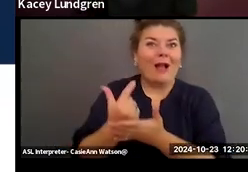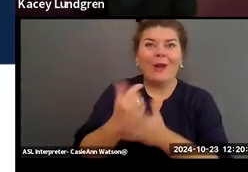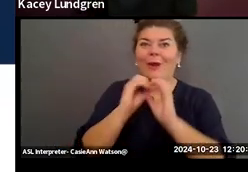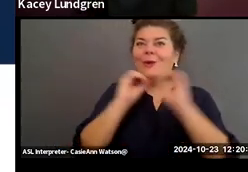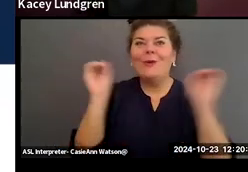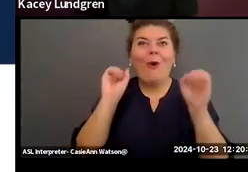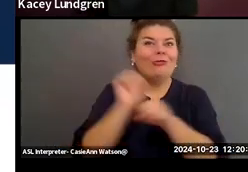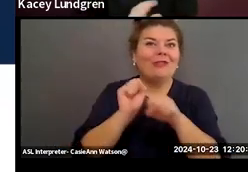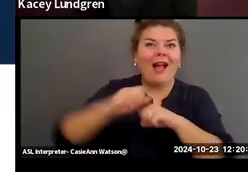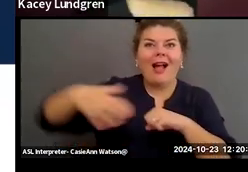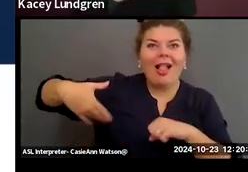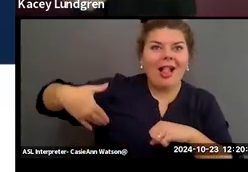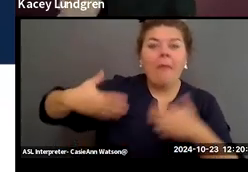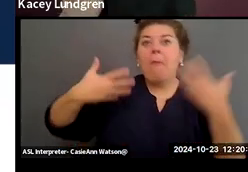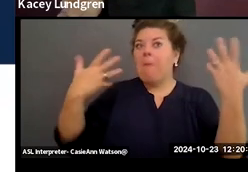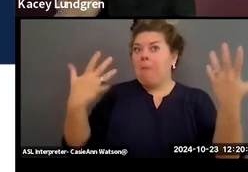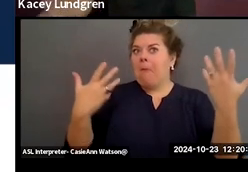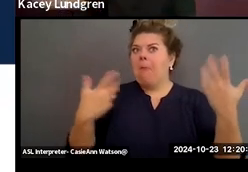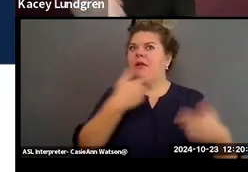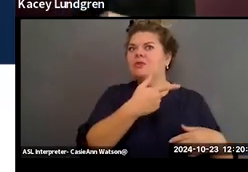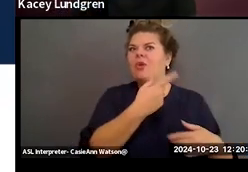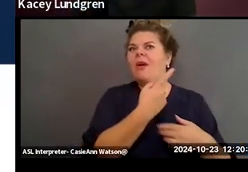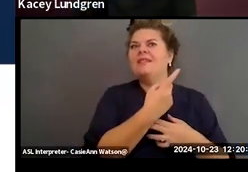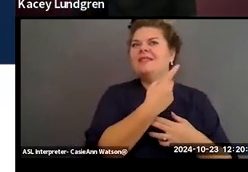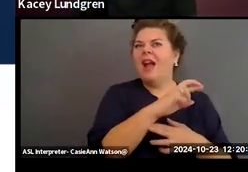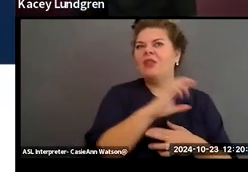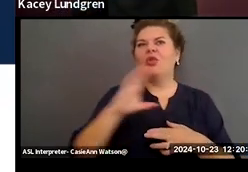So Dr. Cogswell decided to pay Gallaudet to travel to Europe